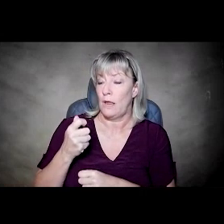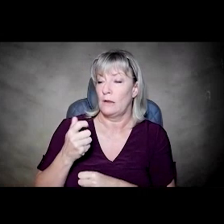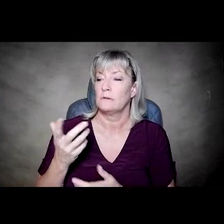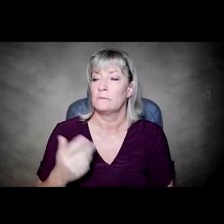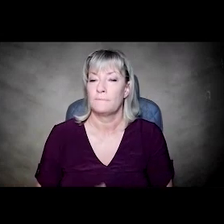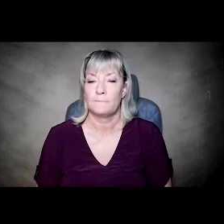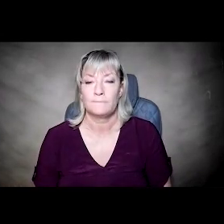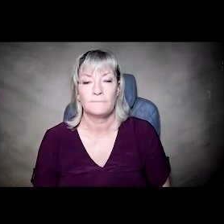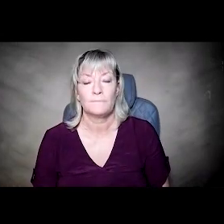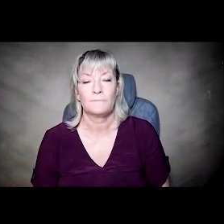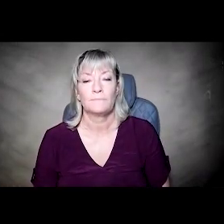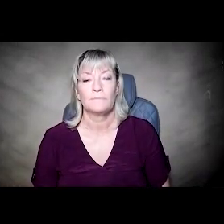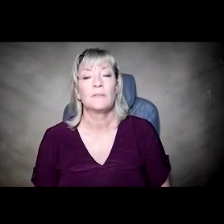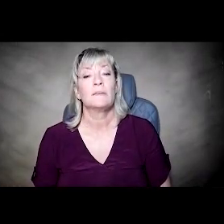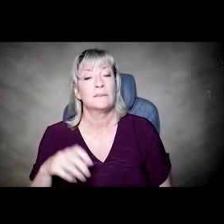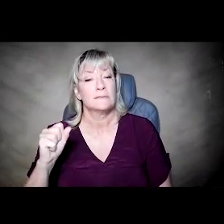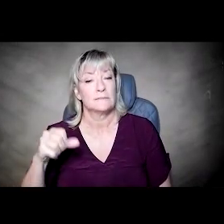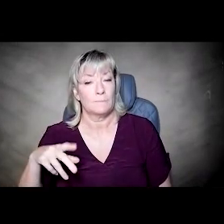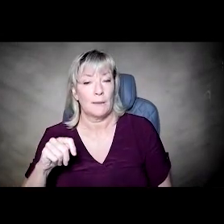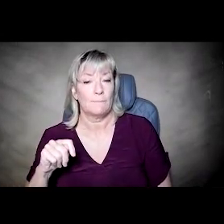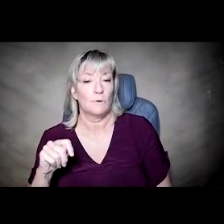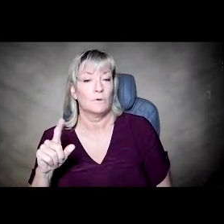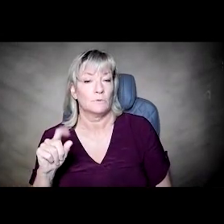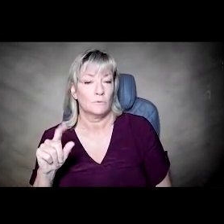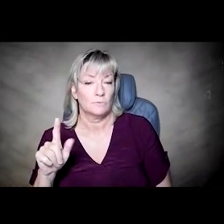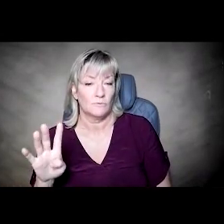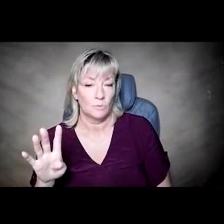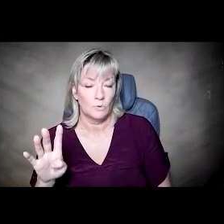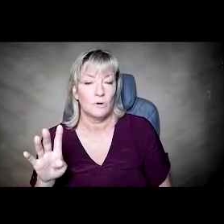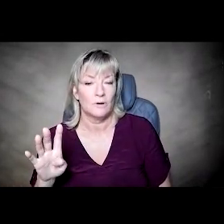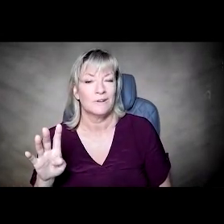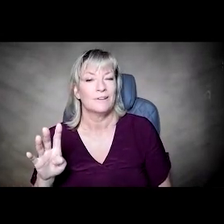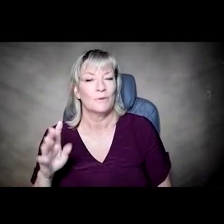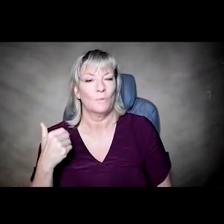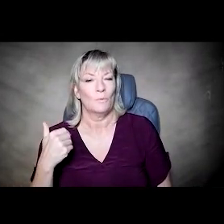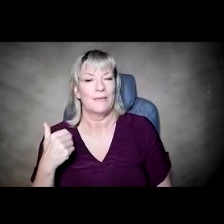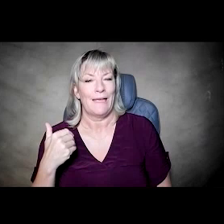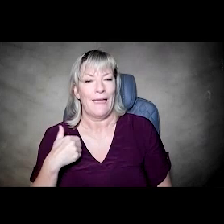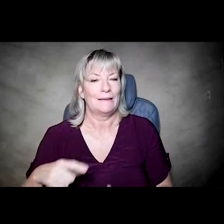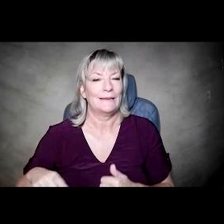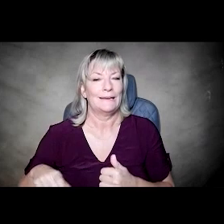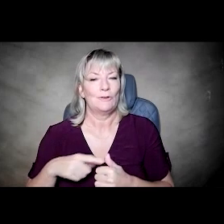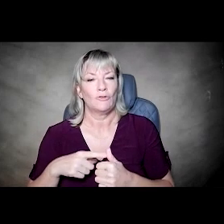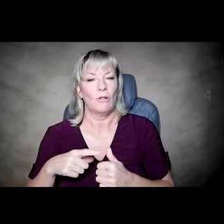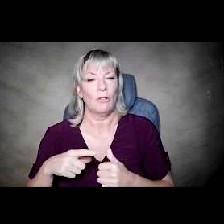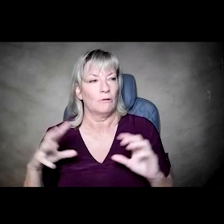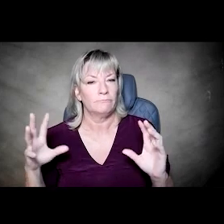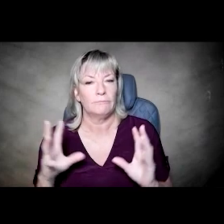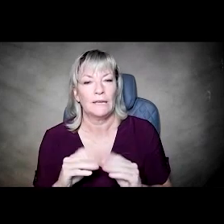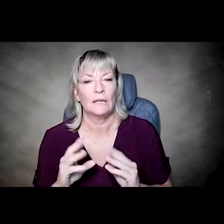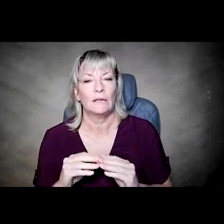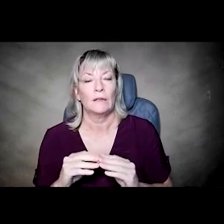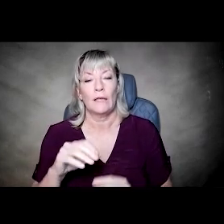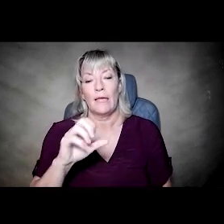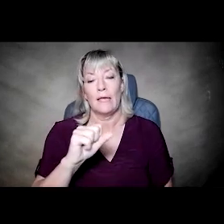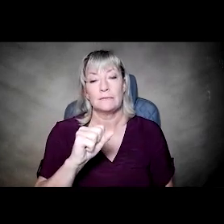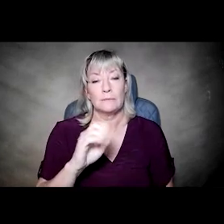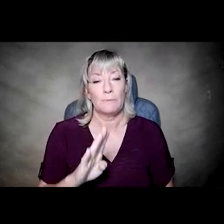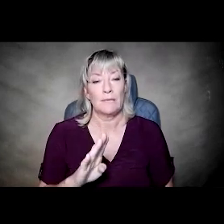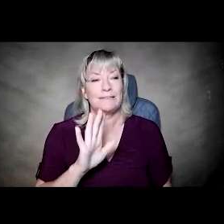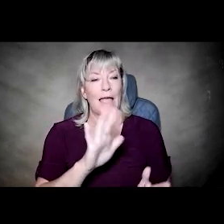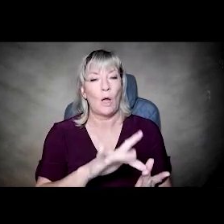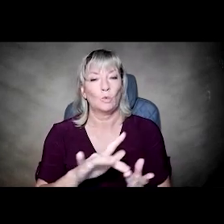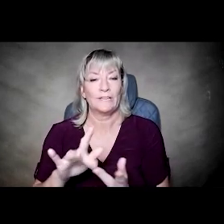[Dacia] In September of 2024, we held an initial meeting with SSB’s Outreach and Marketing Team.